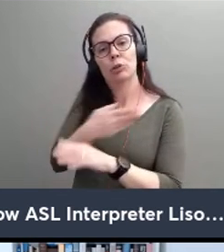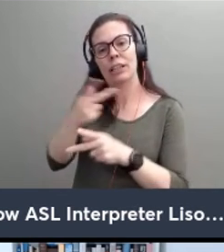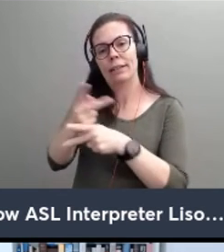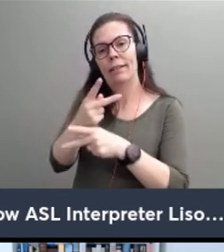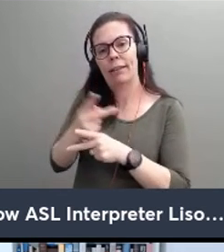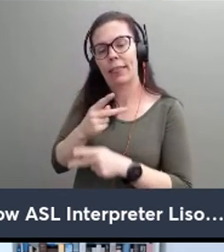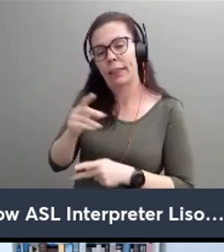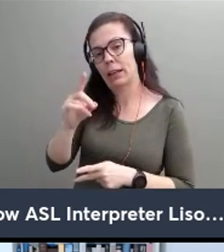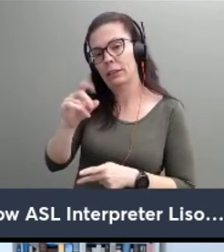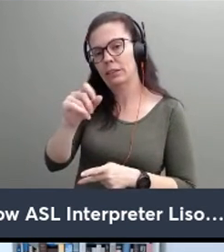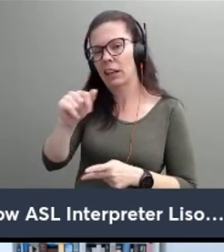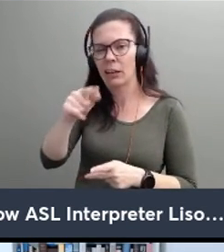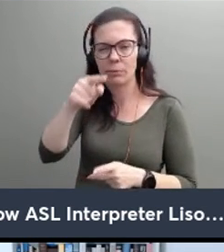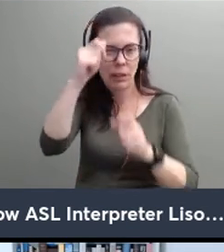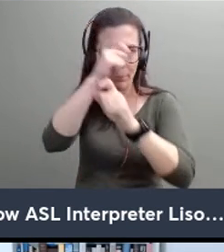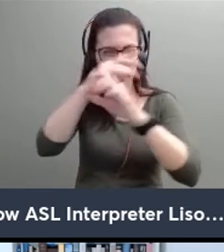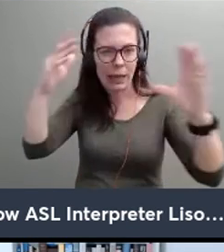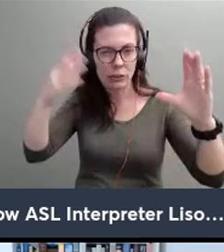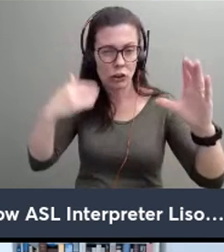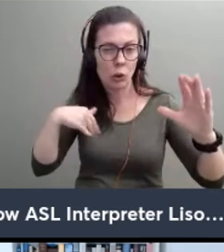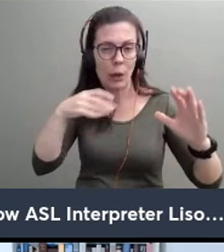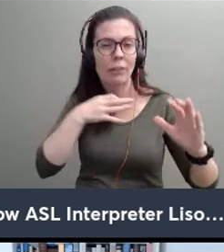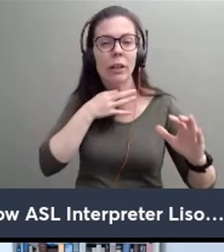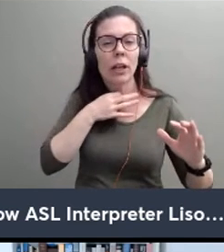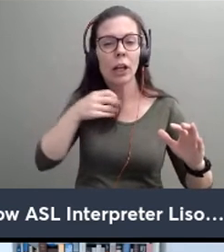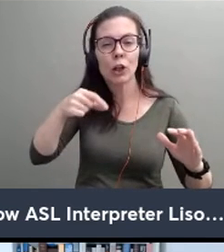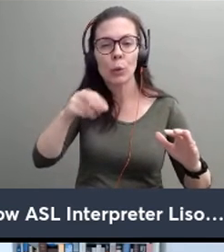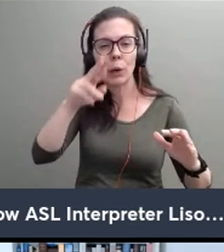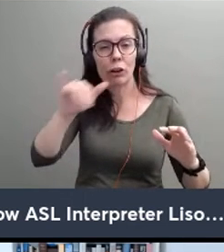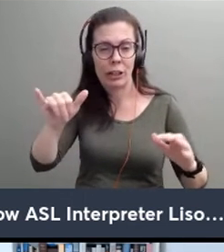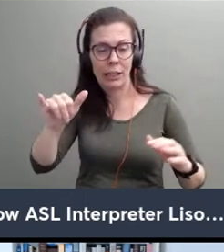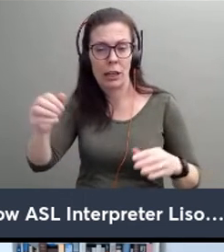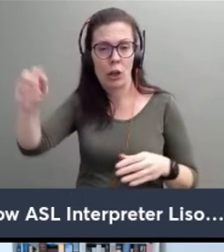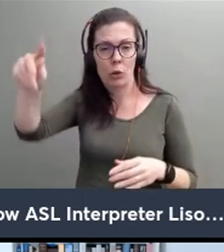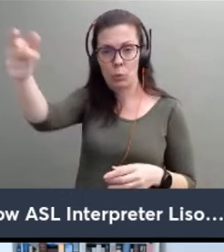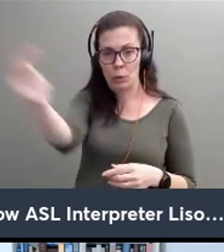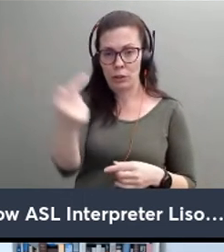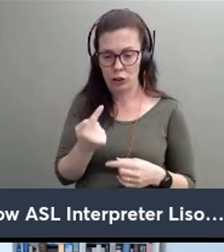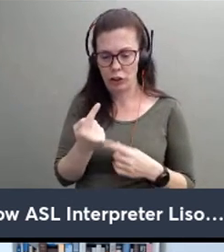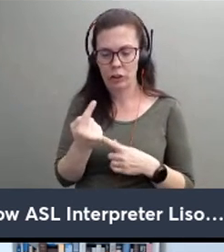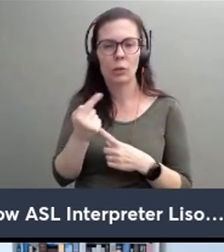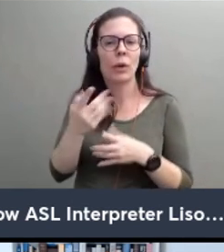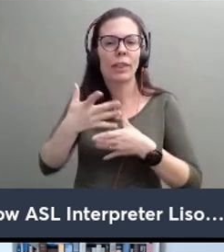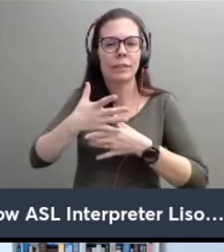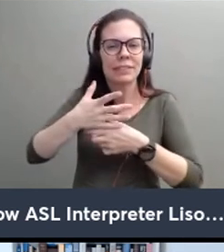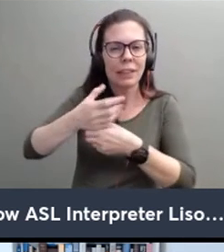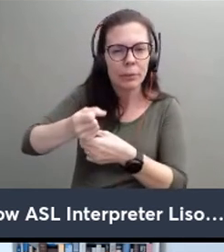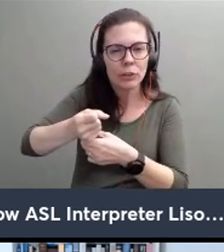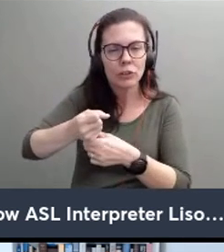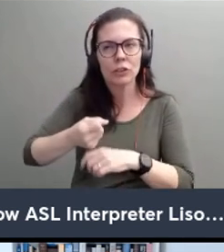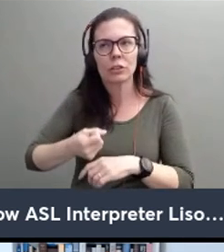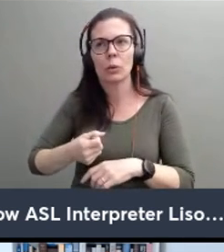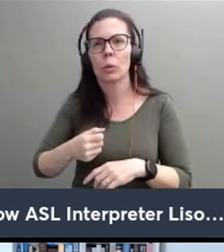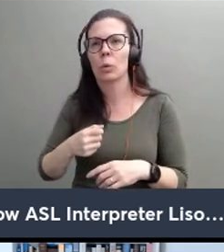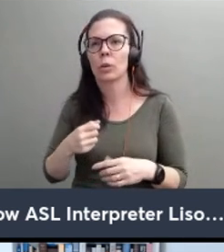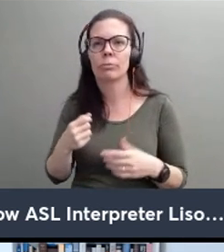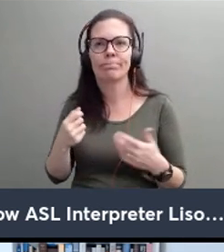So imagine that you have a query that you have returned which does some summation or some sort of pre-calculation dividend.